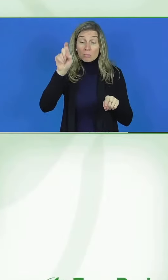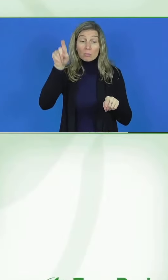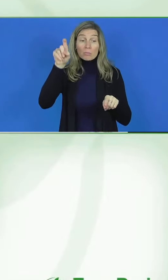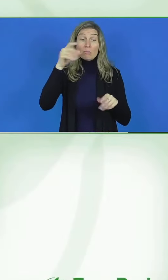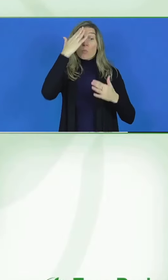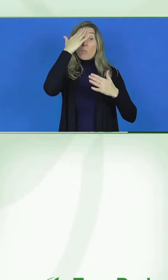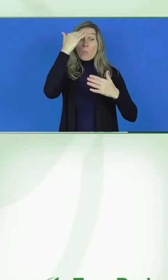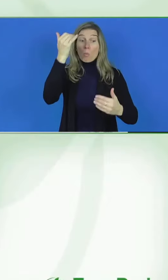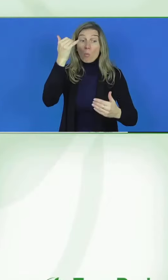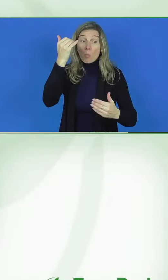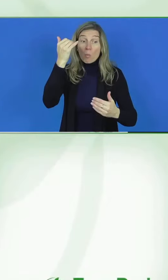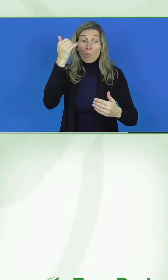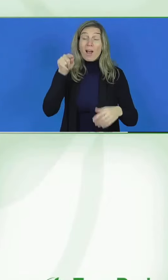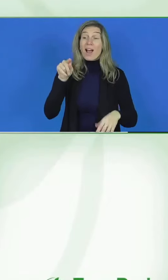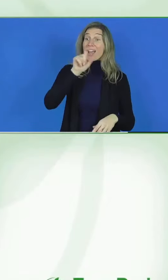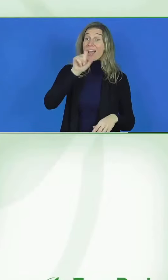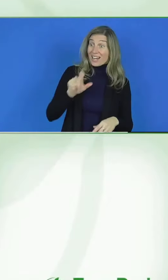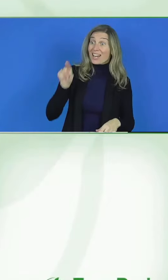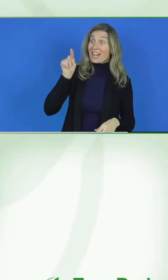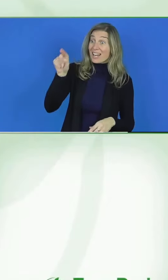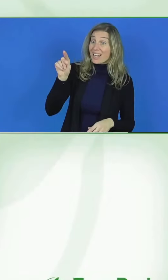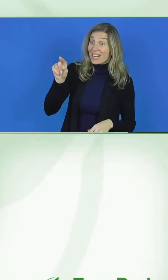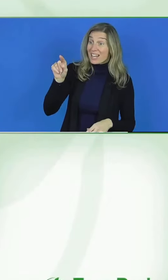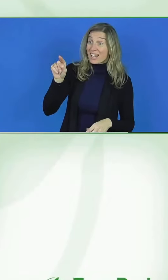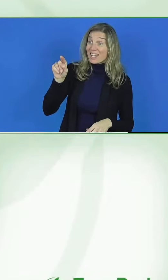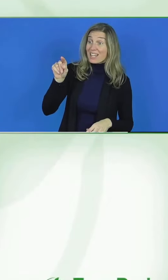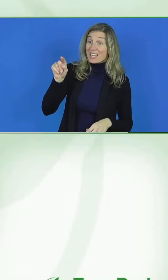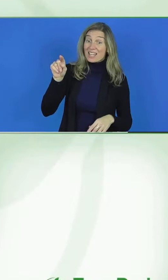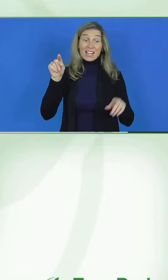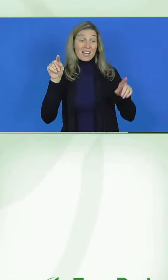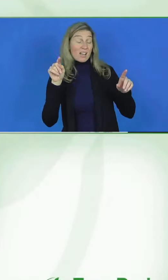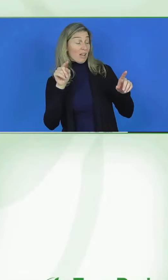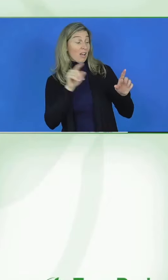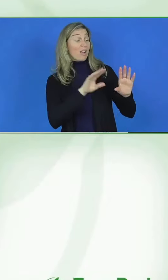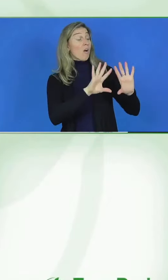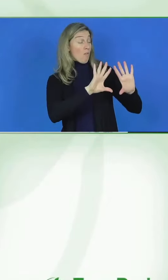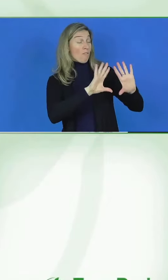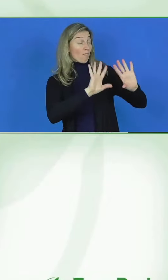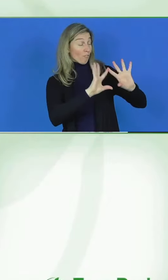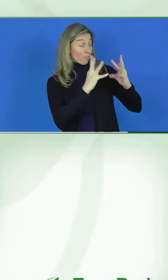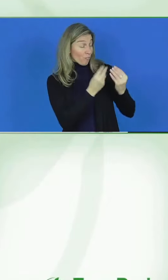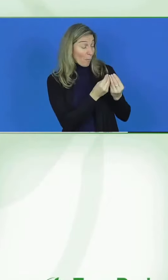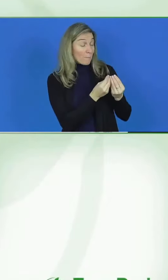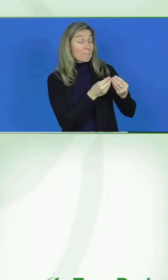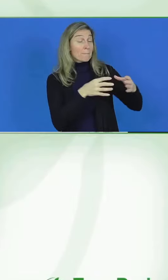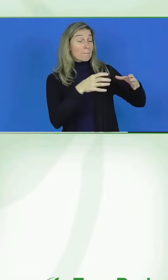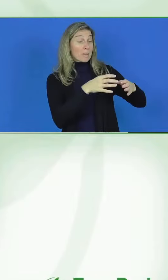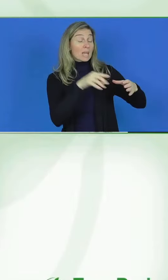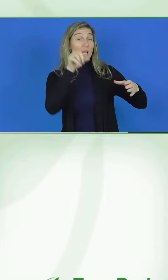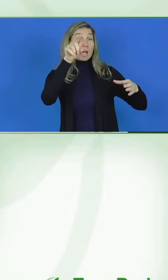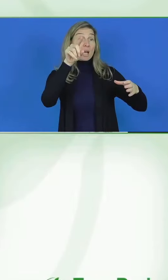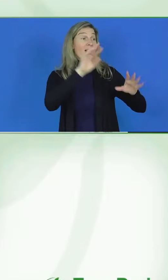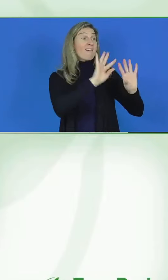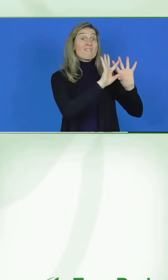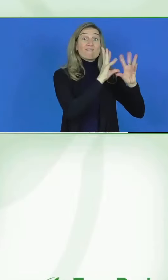services to a family of persons with disabilities was discriminatory and violated the families rights.